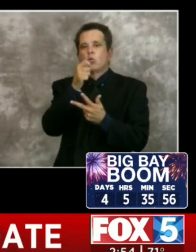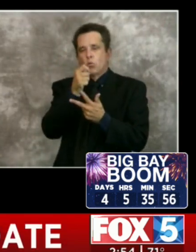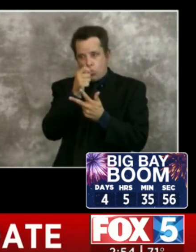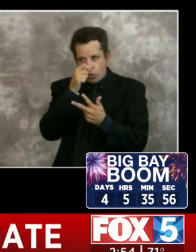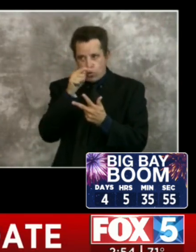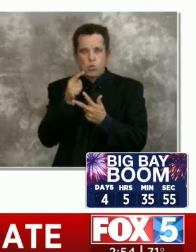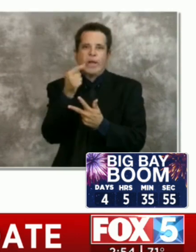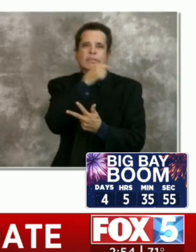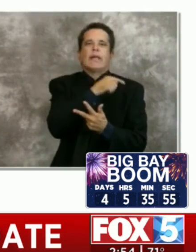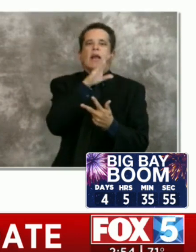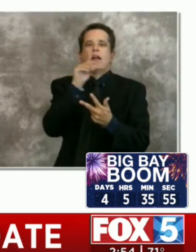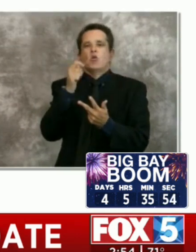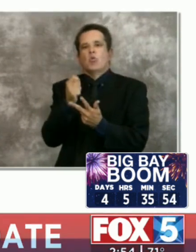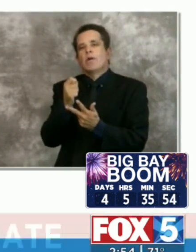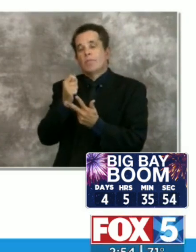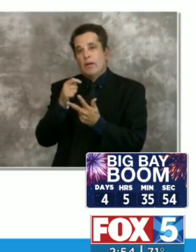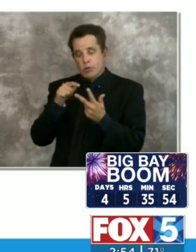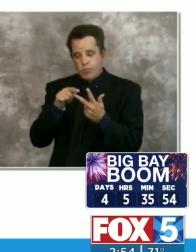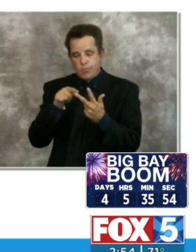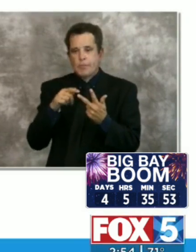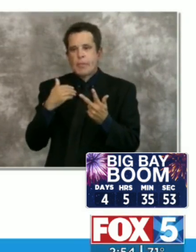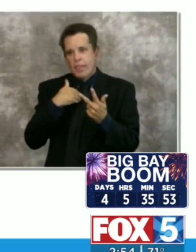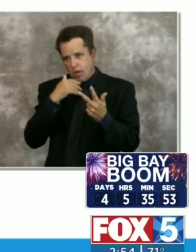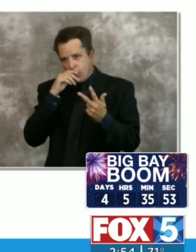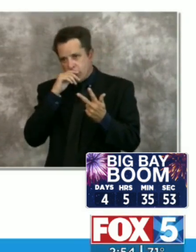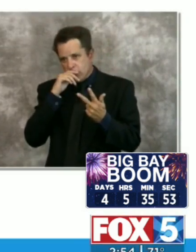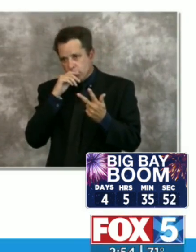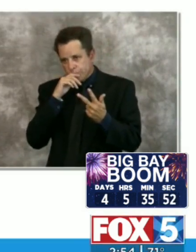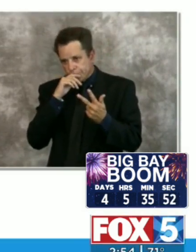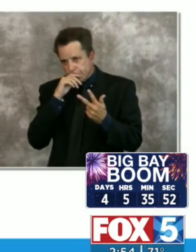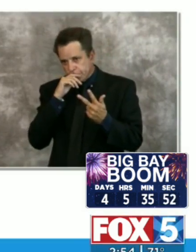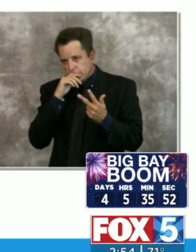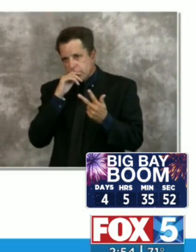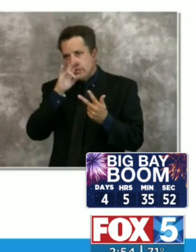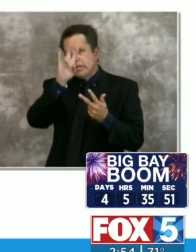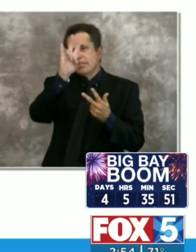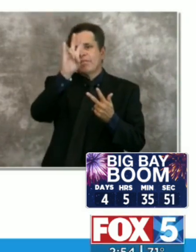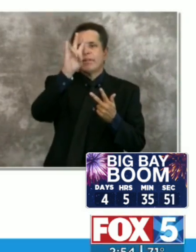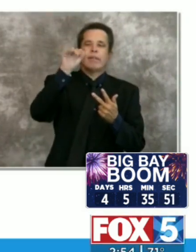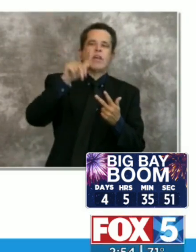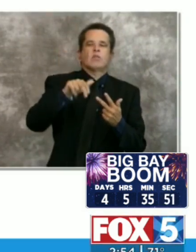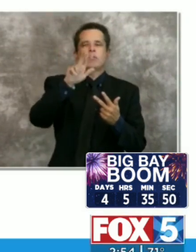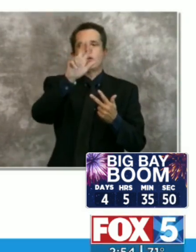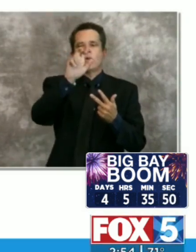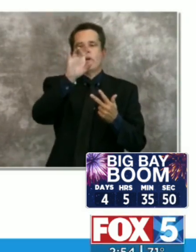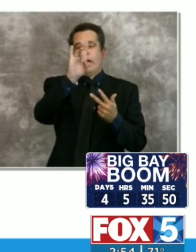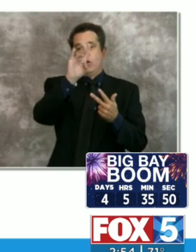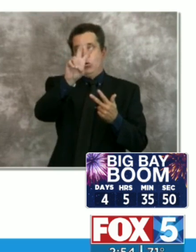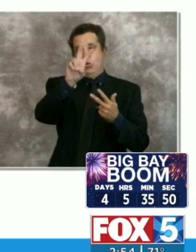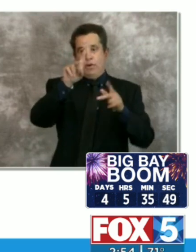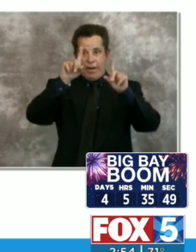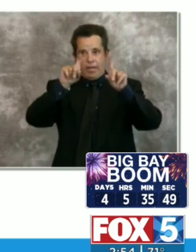ALL START TODAY WITH OUR KEY 3 CHARTS. ALL AROUND TEMPTING TREAT HUMAN TREATMENT. TODAY